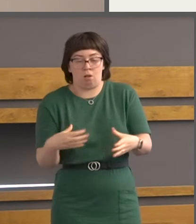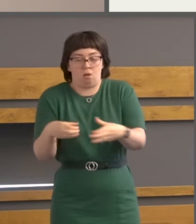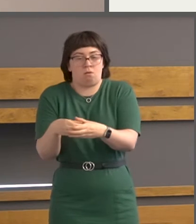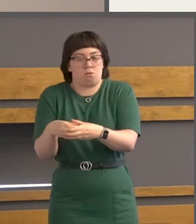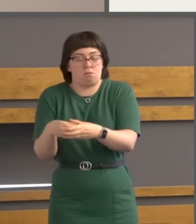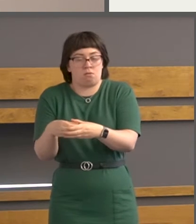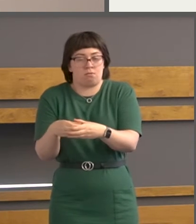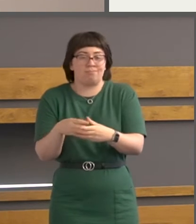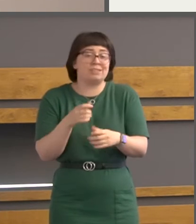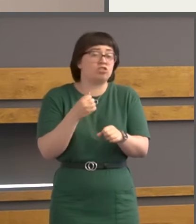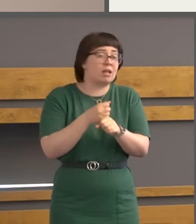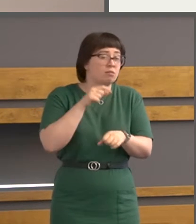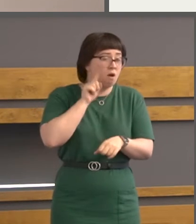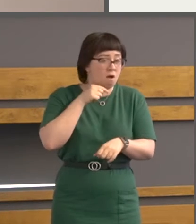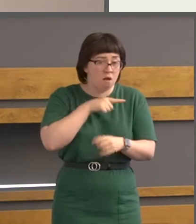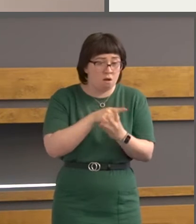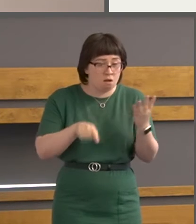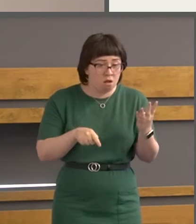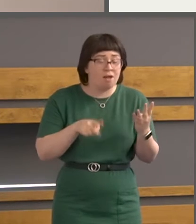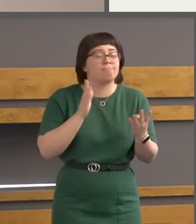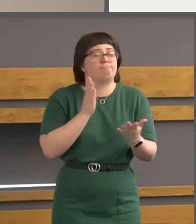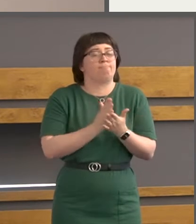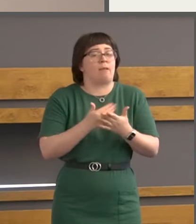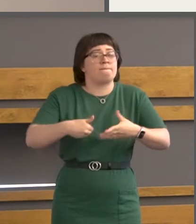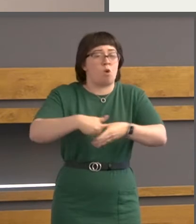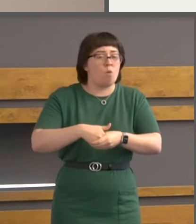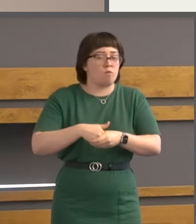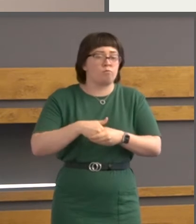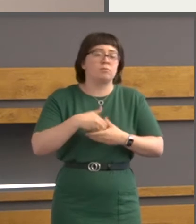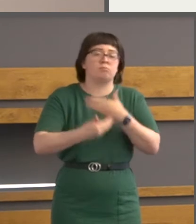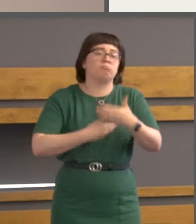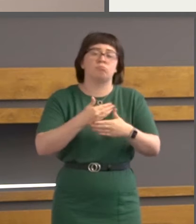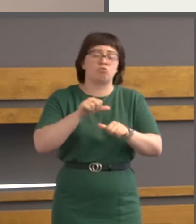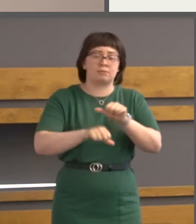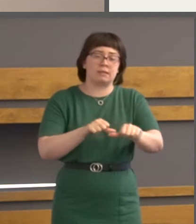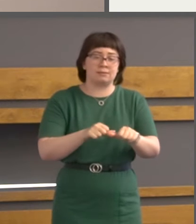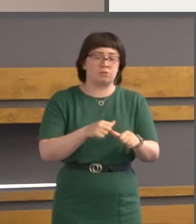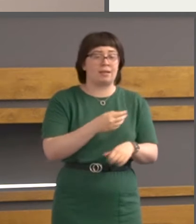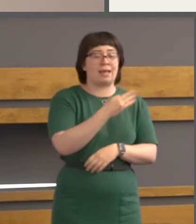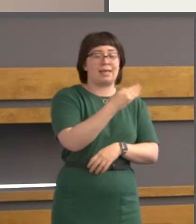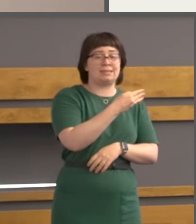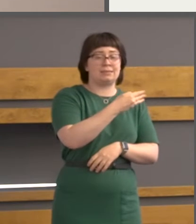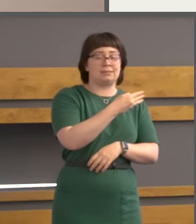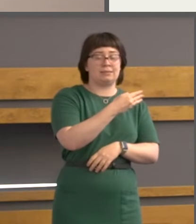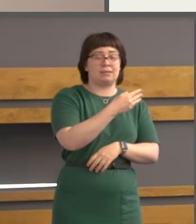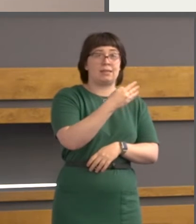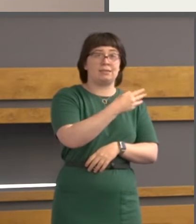However, gender is embedded in the very fabric of the labor process. Between 1890 and 1940 in India,